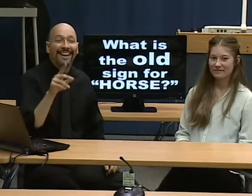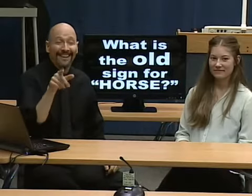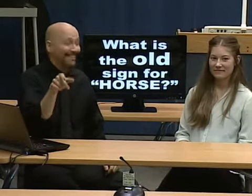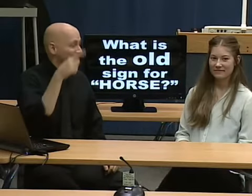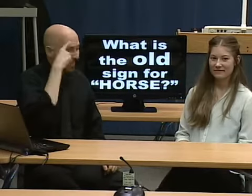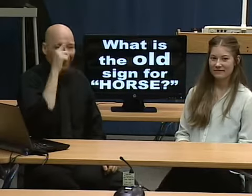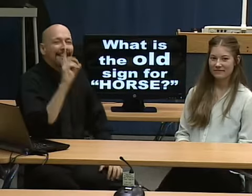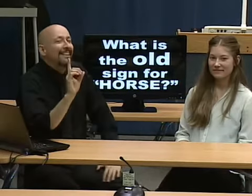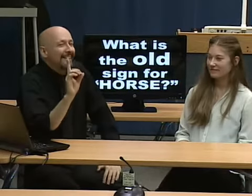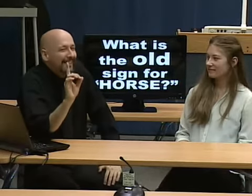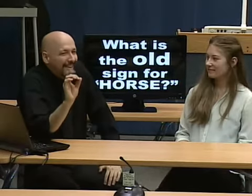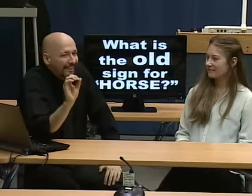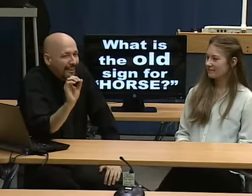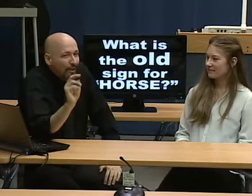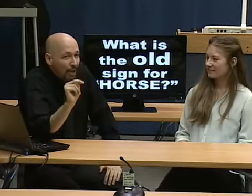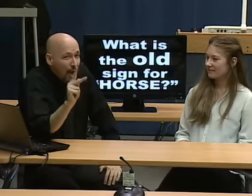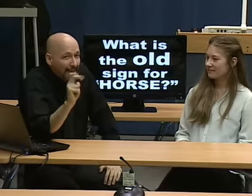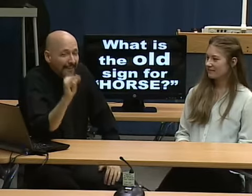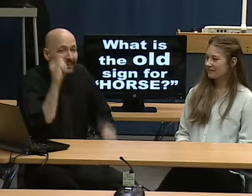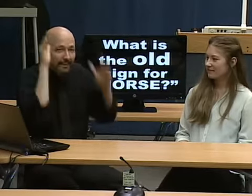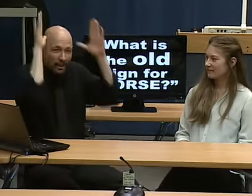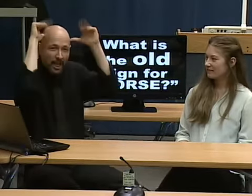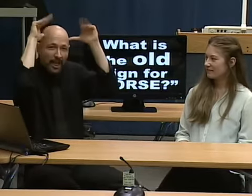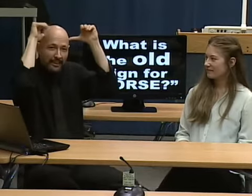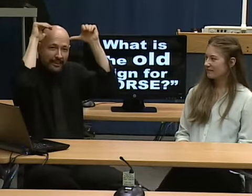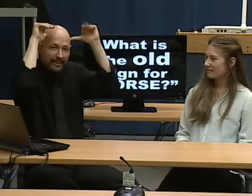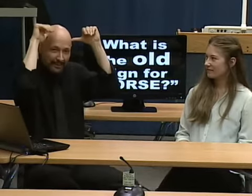D-O-N-K-E-Y. Donkey.